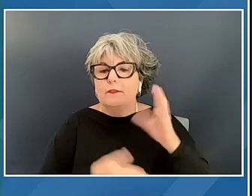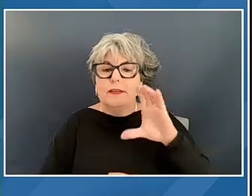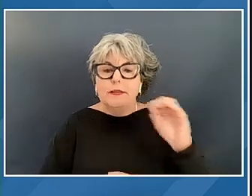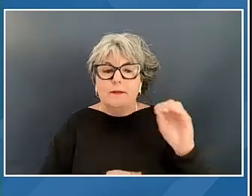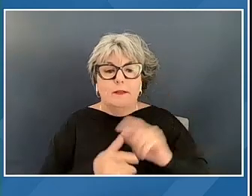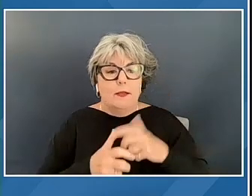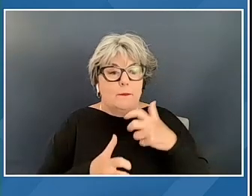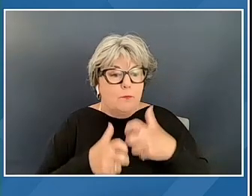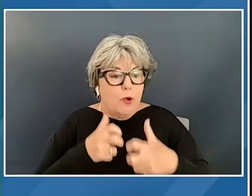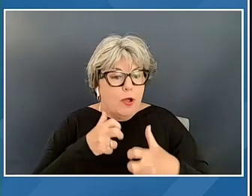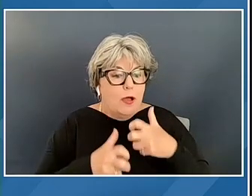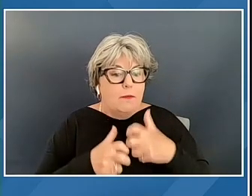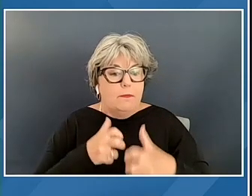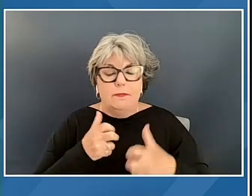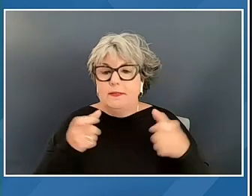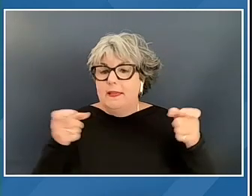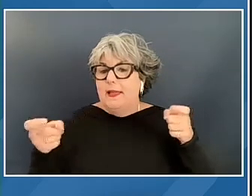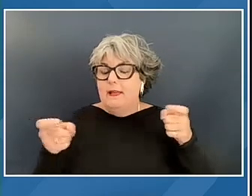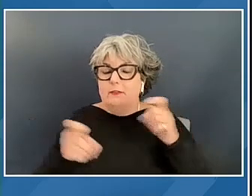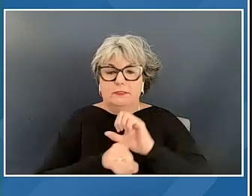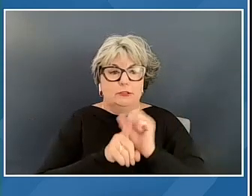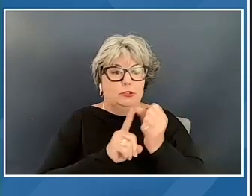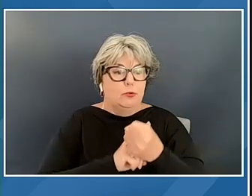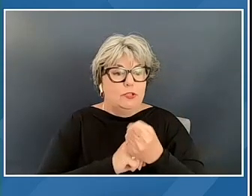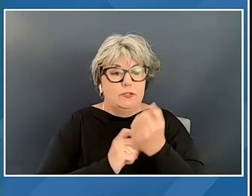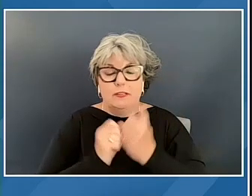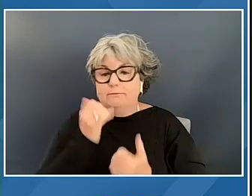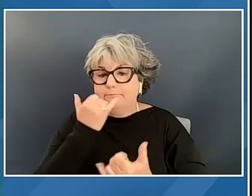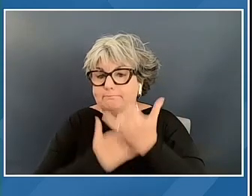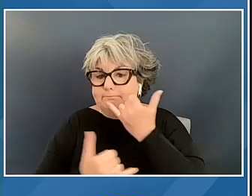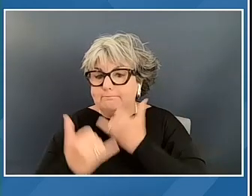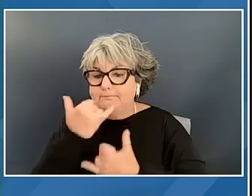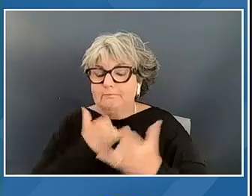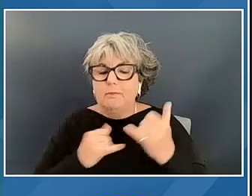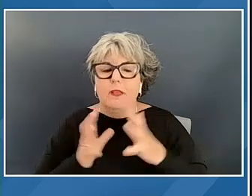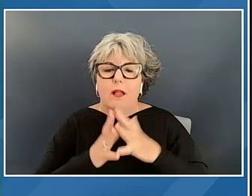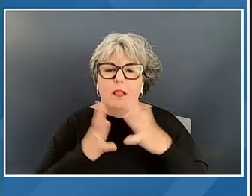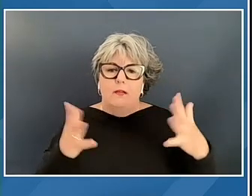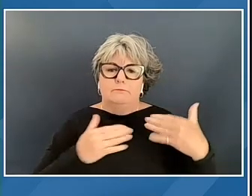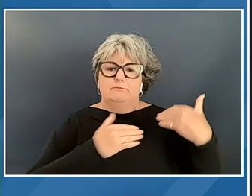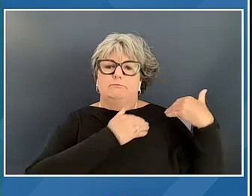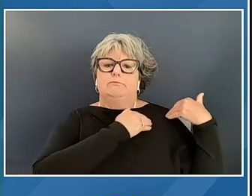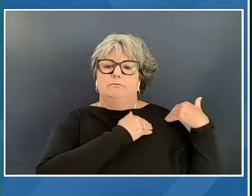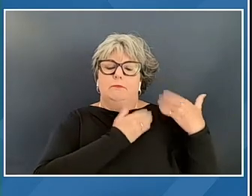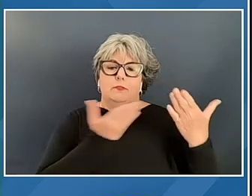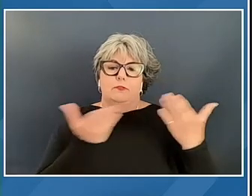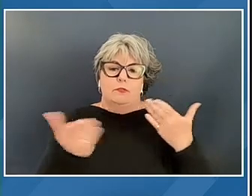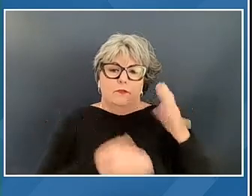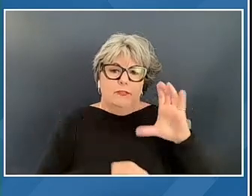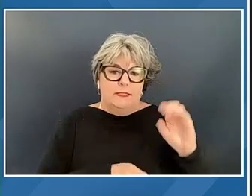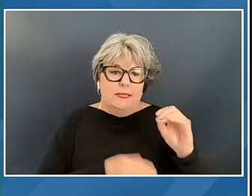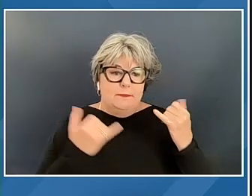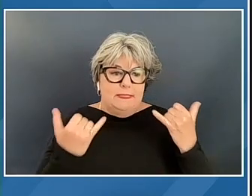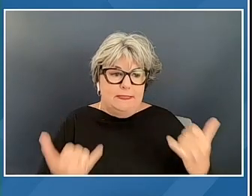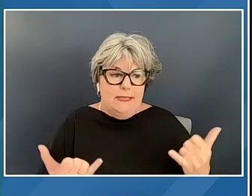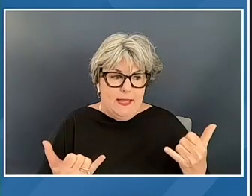servicers handle things. You know, everybody makes mistakes. I think there's a tremendous burden on servicers right now, and they basically have to do an impossible job.